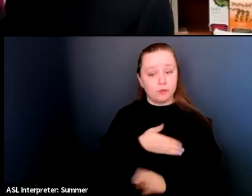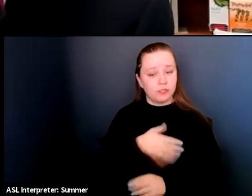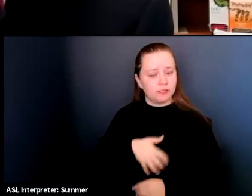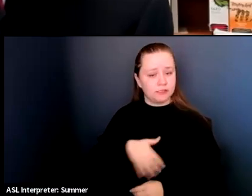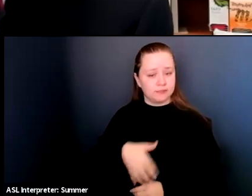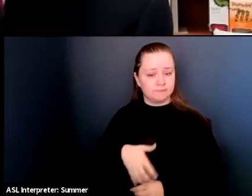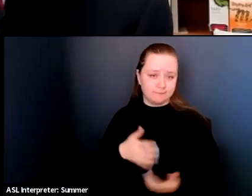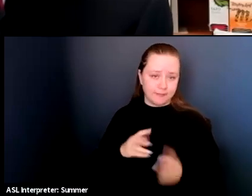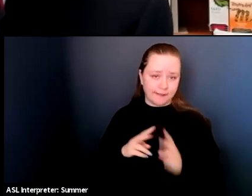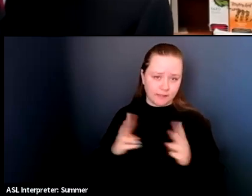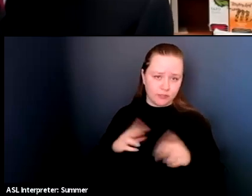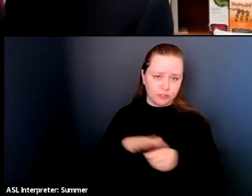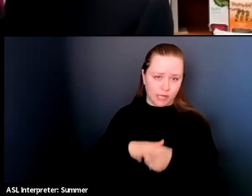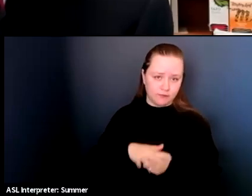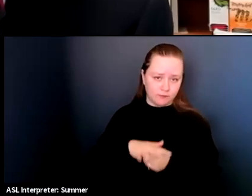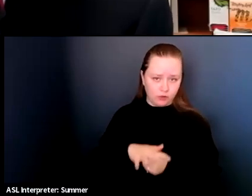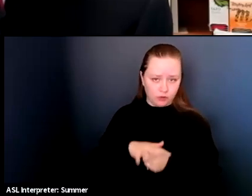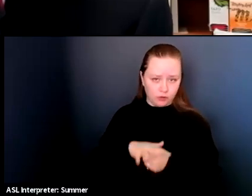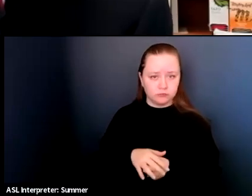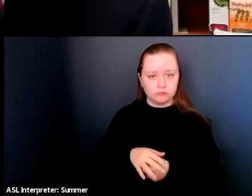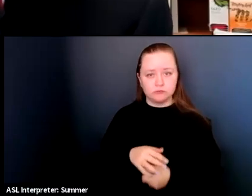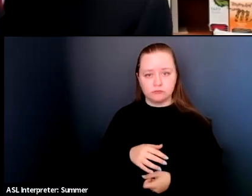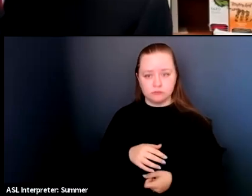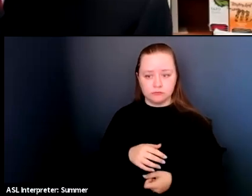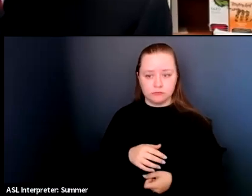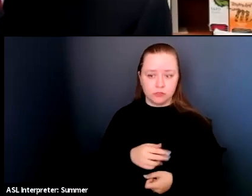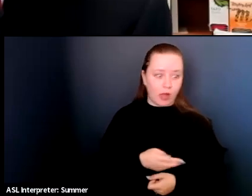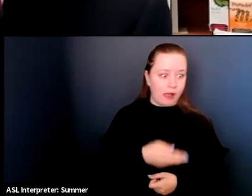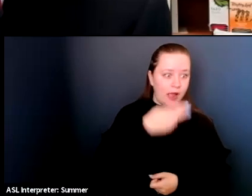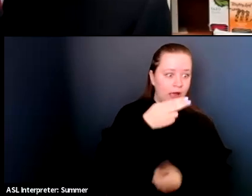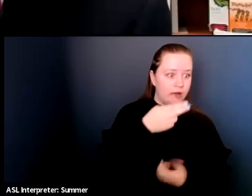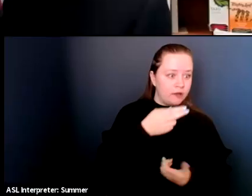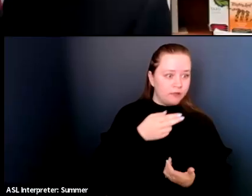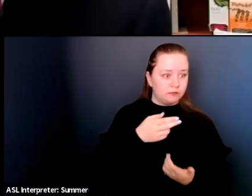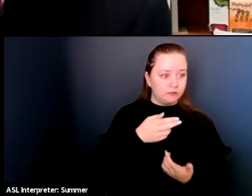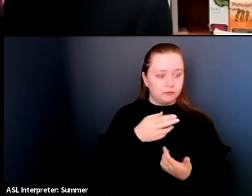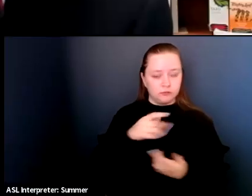So that you kind of went from very high to very low.